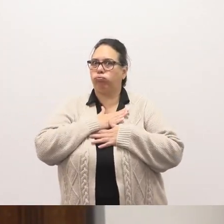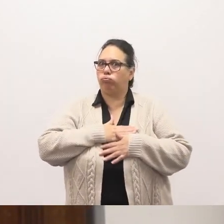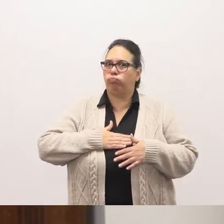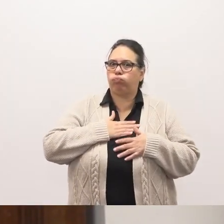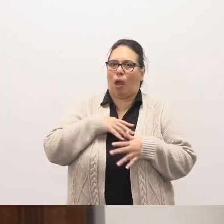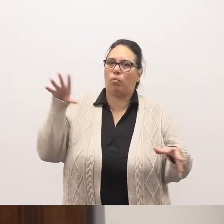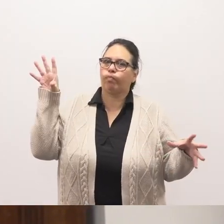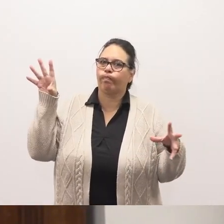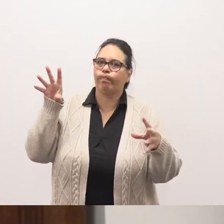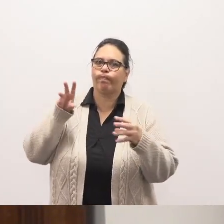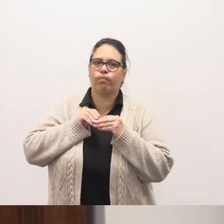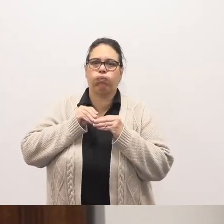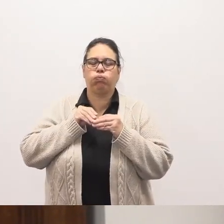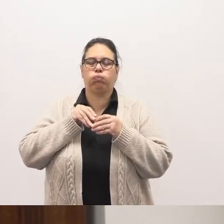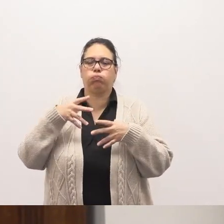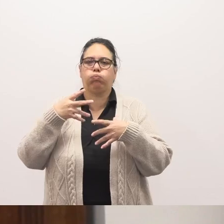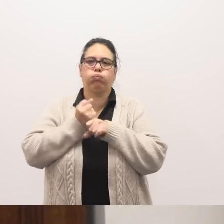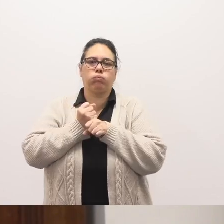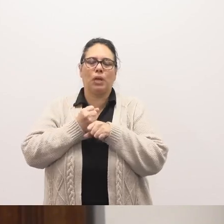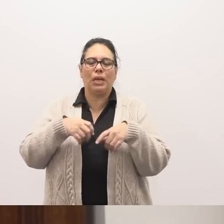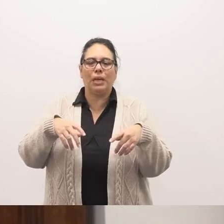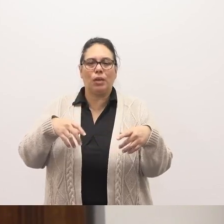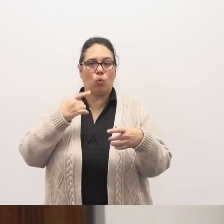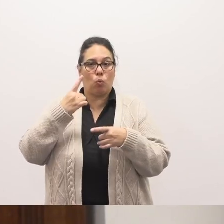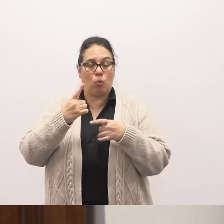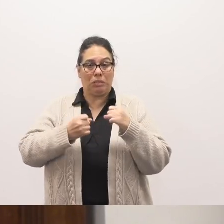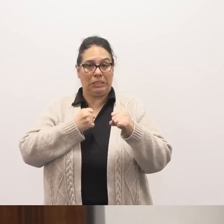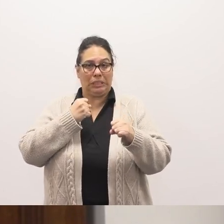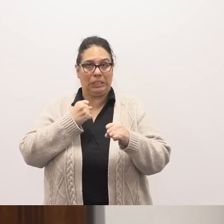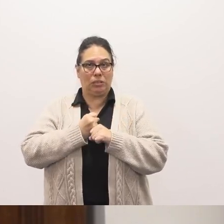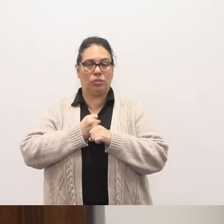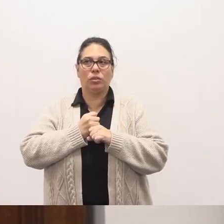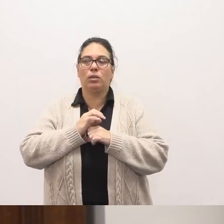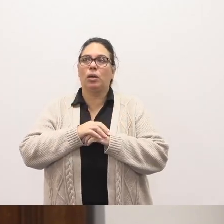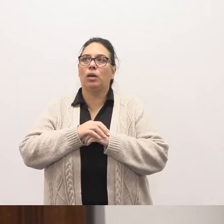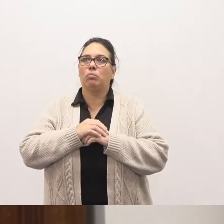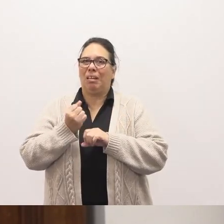And just to hear things like 21 different sites were